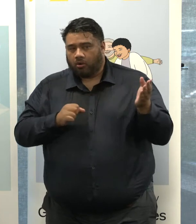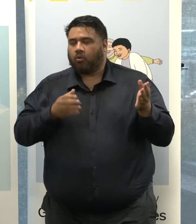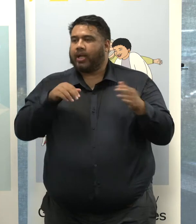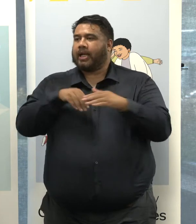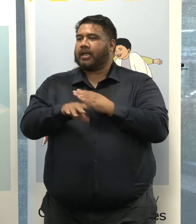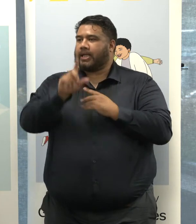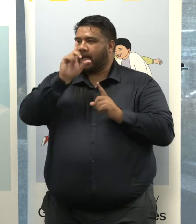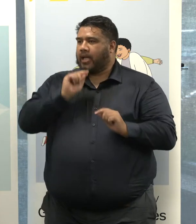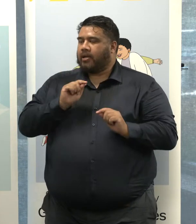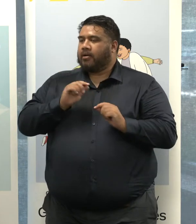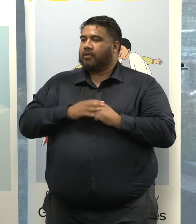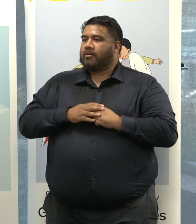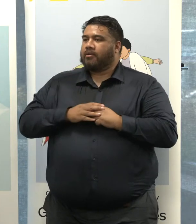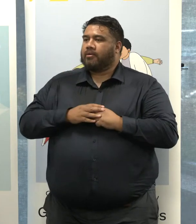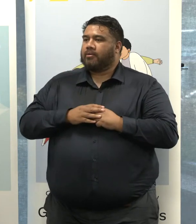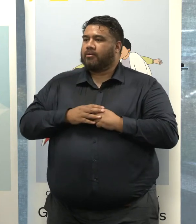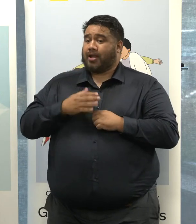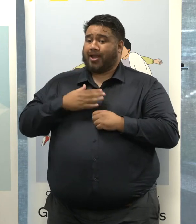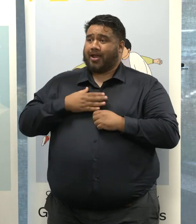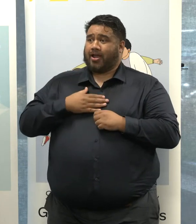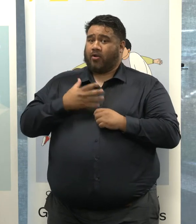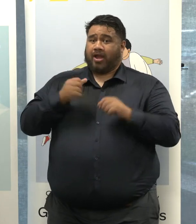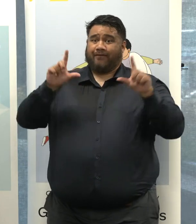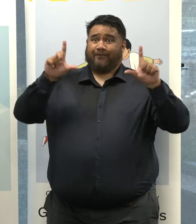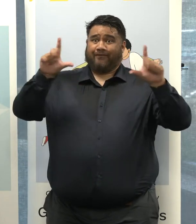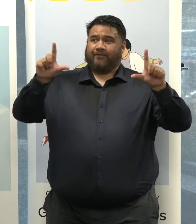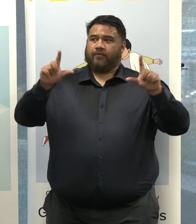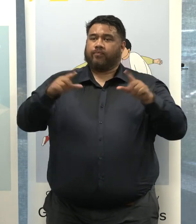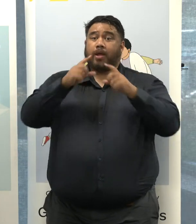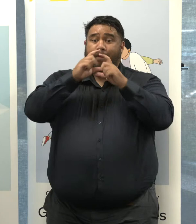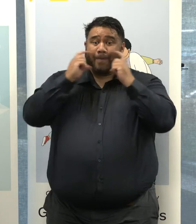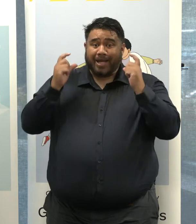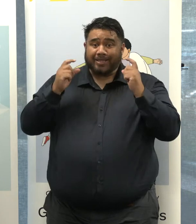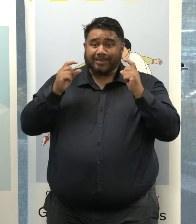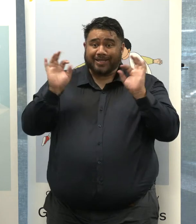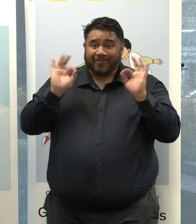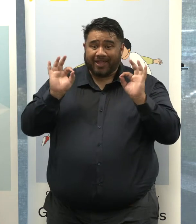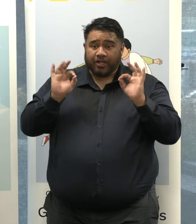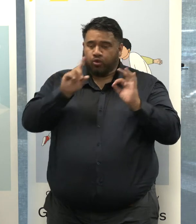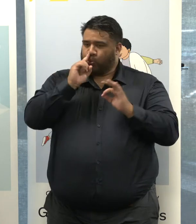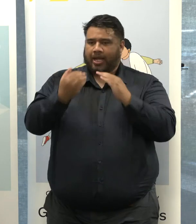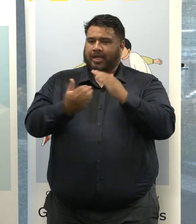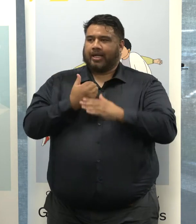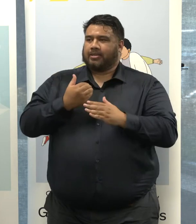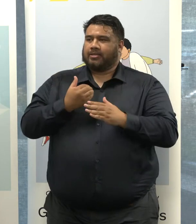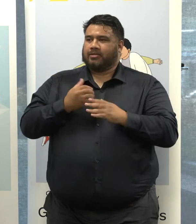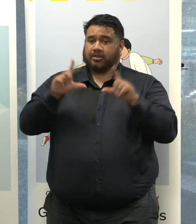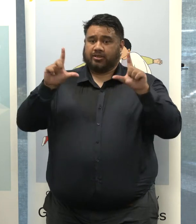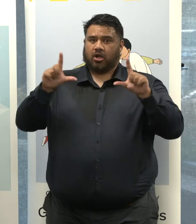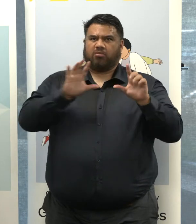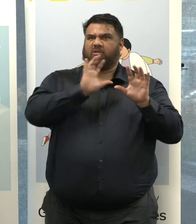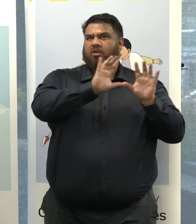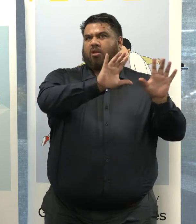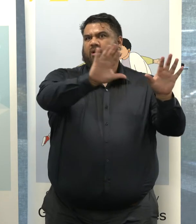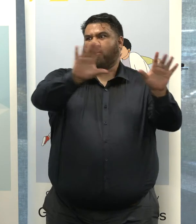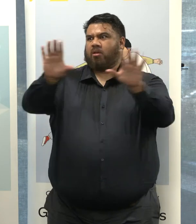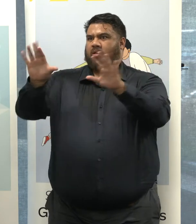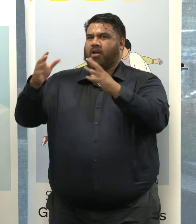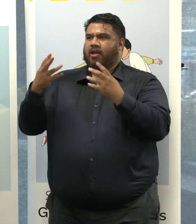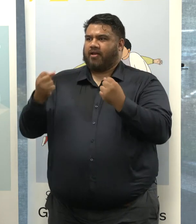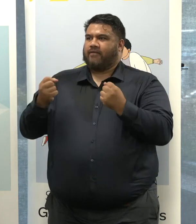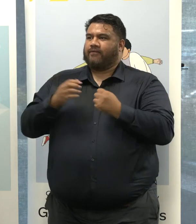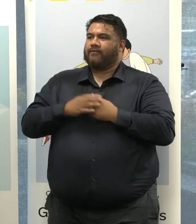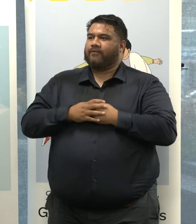you cannot just walk in.